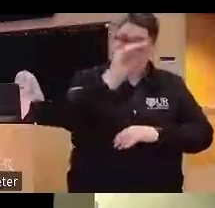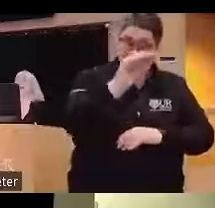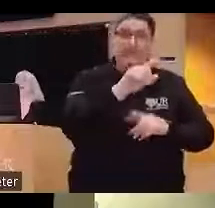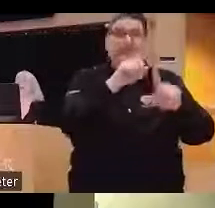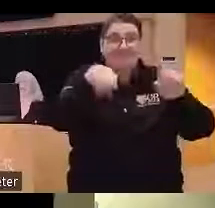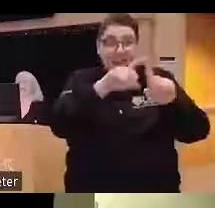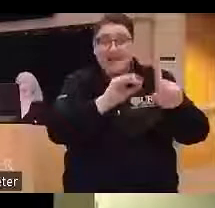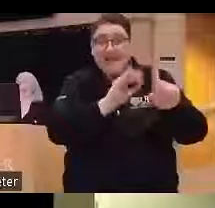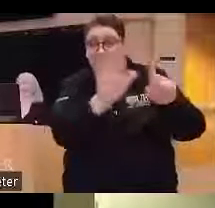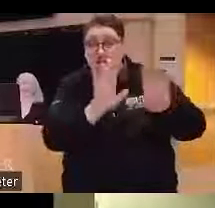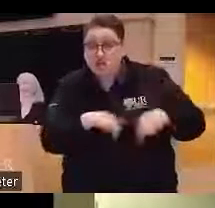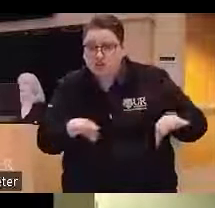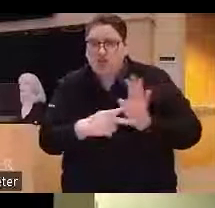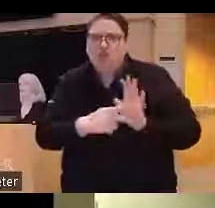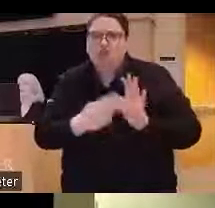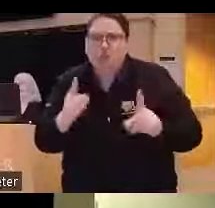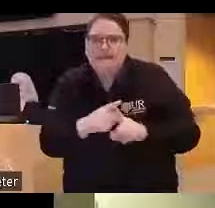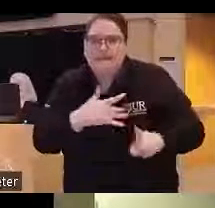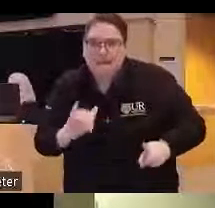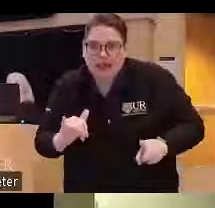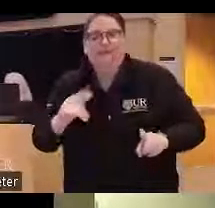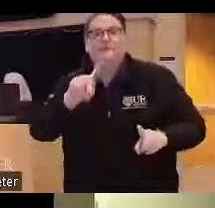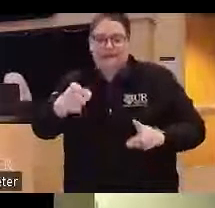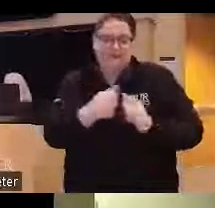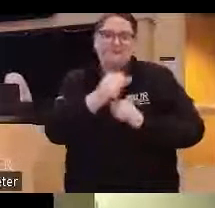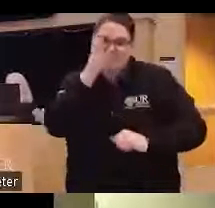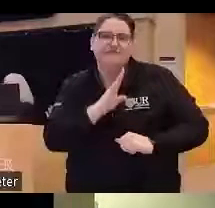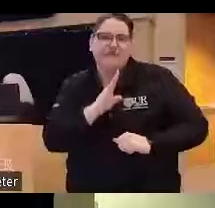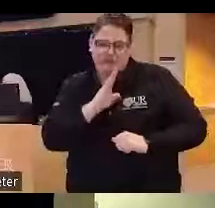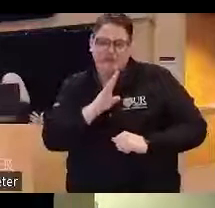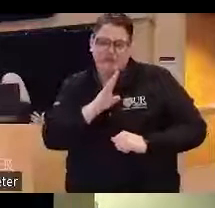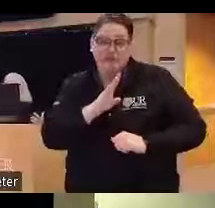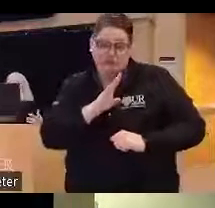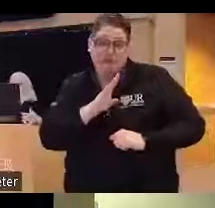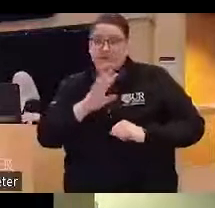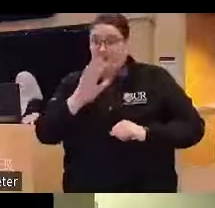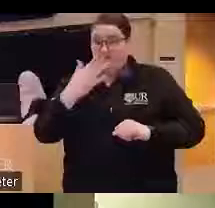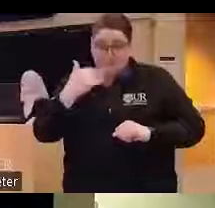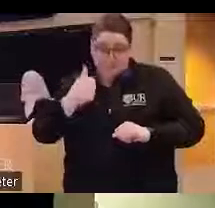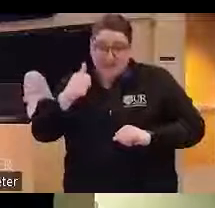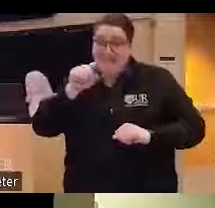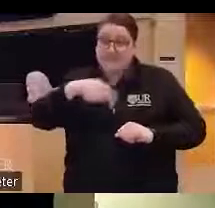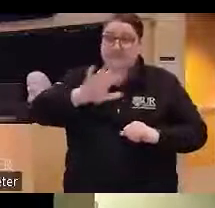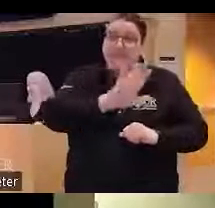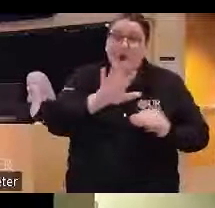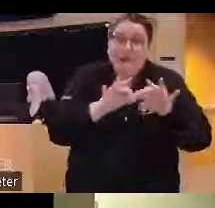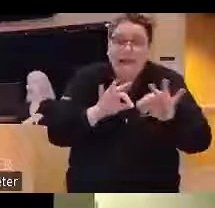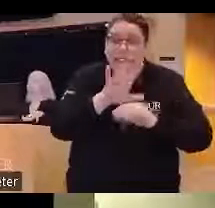likely to have a diagnosis of schizophrenia by language and culture they were minoritized and